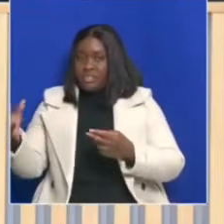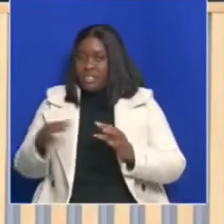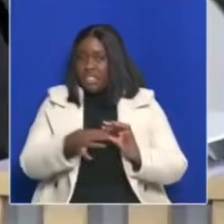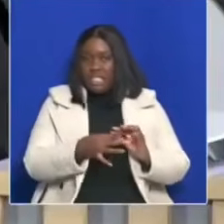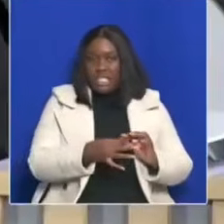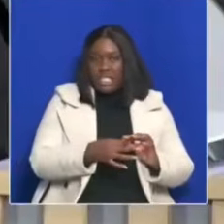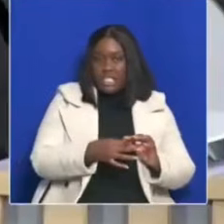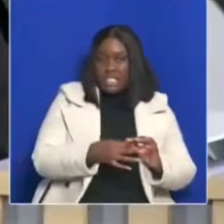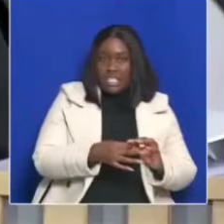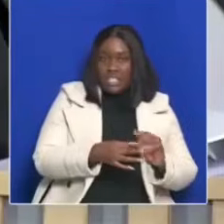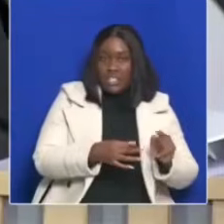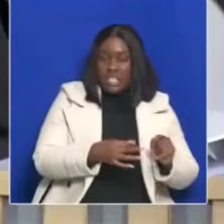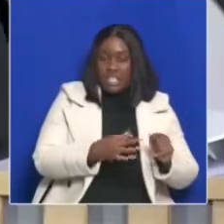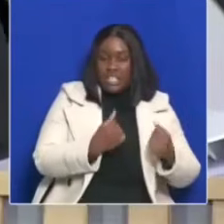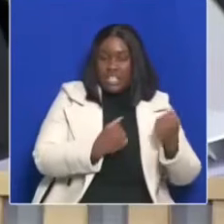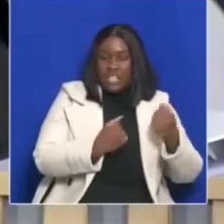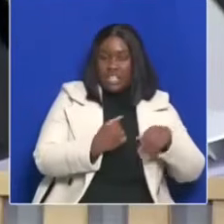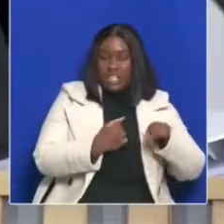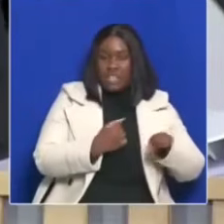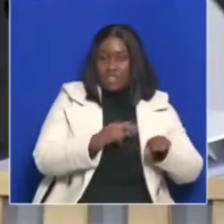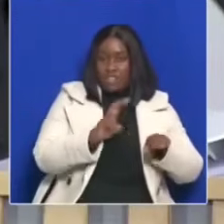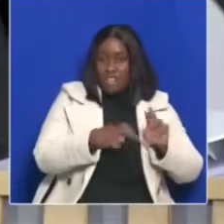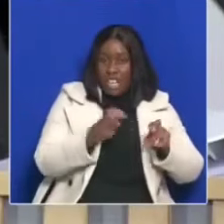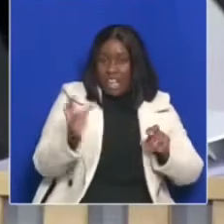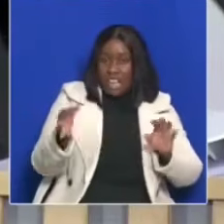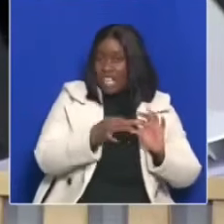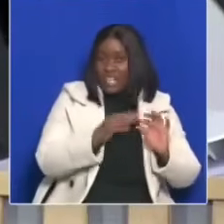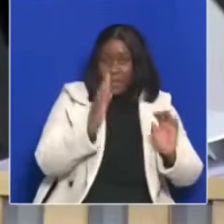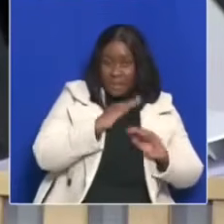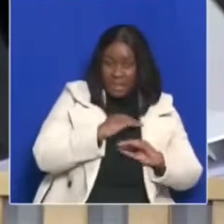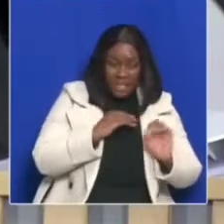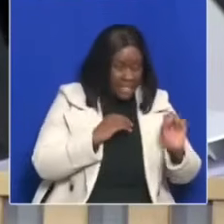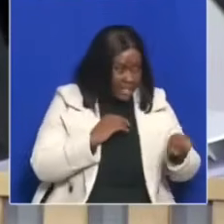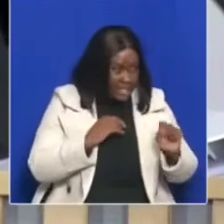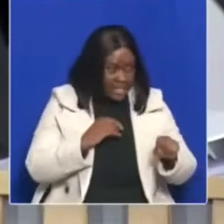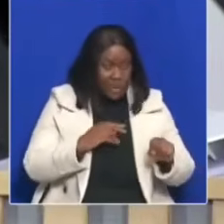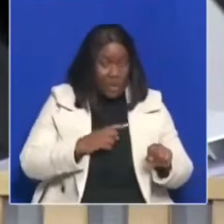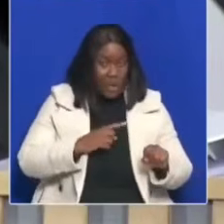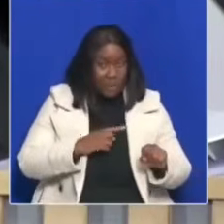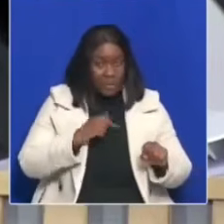Yes, Commissioner. Because as I indicated that when you get to the scene and when my